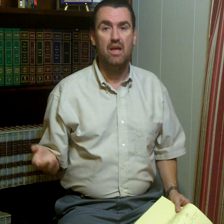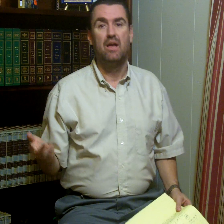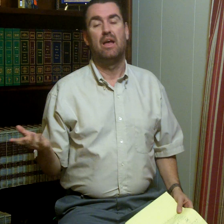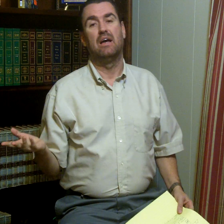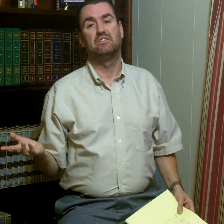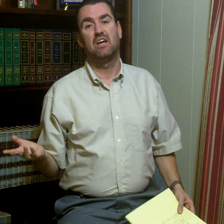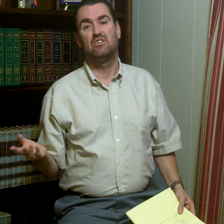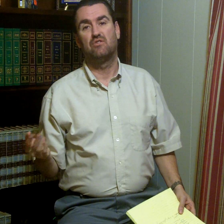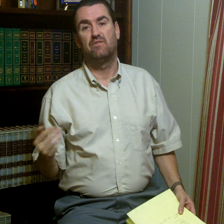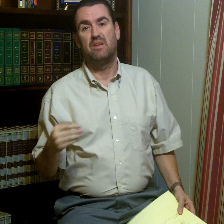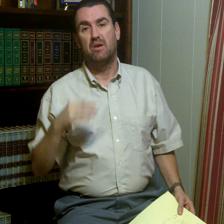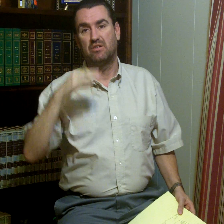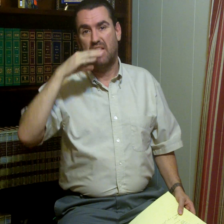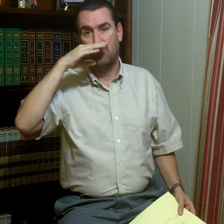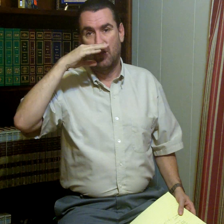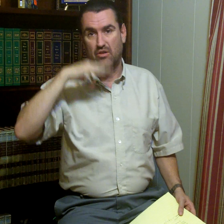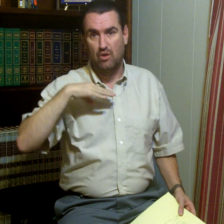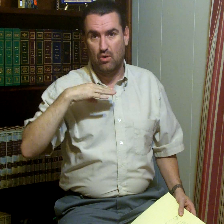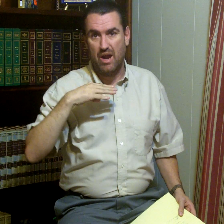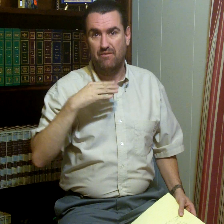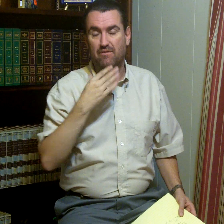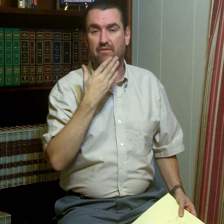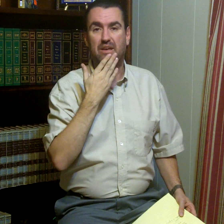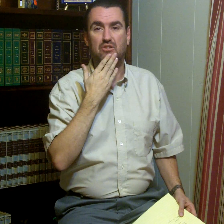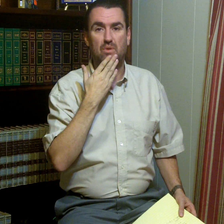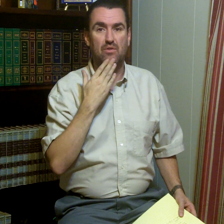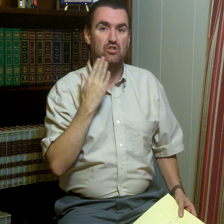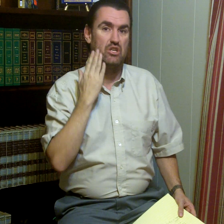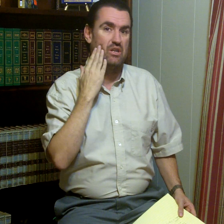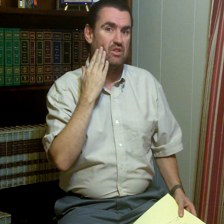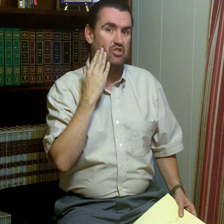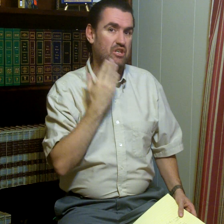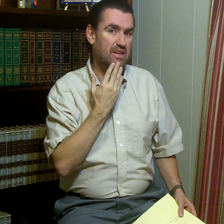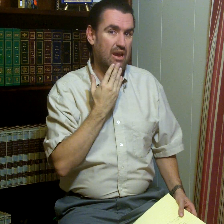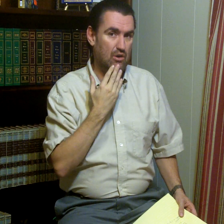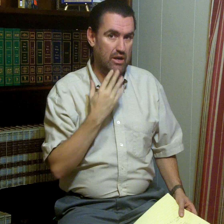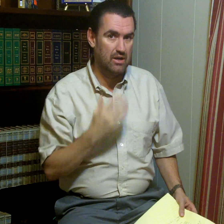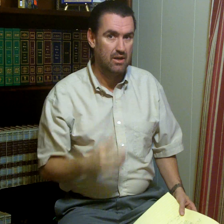and signs for females happen on the lower half of the face around the chin and cheek area